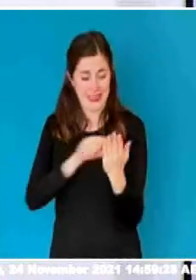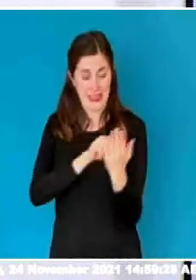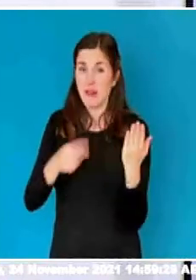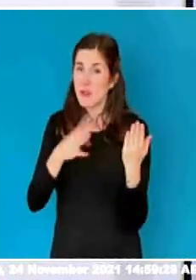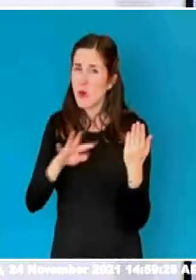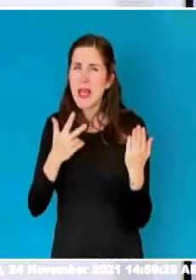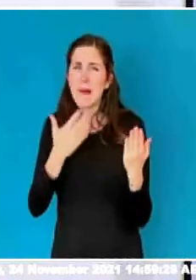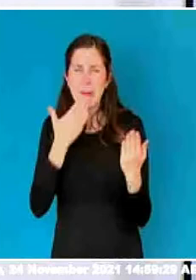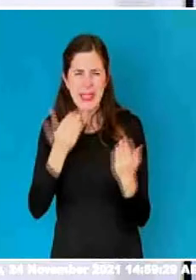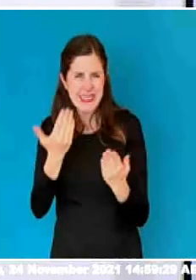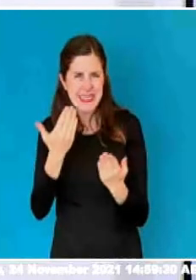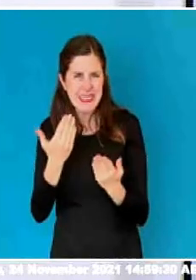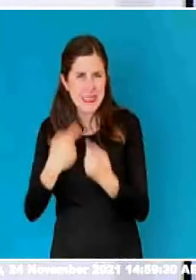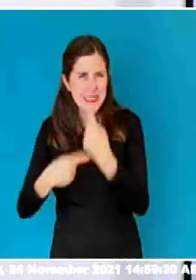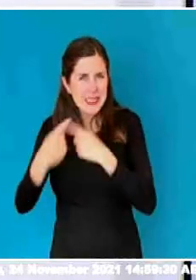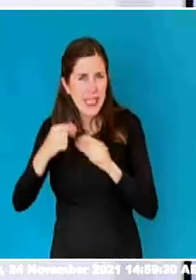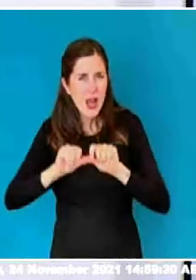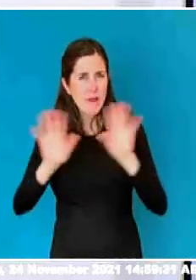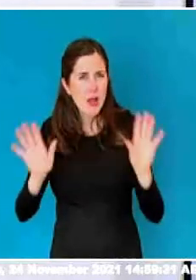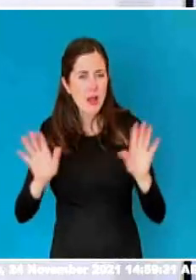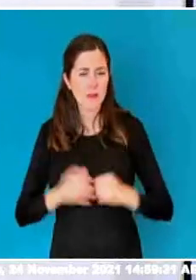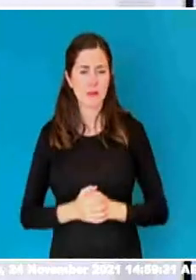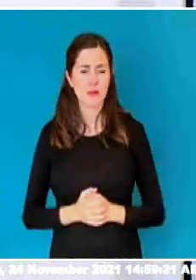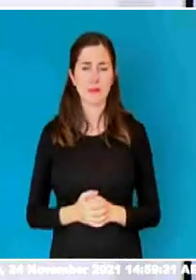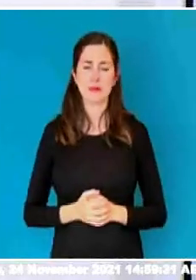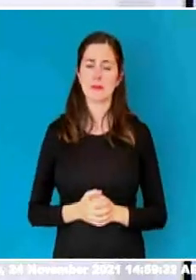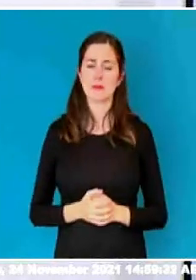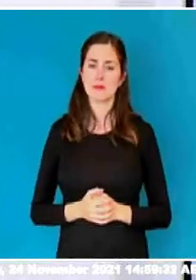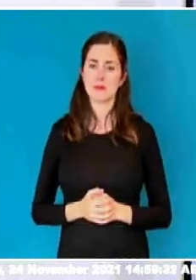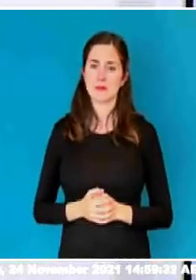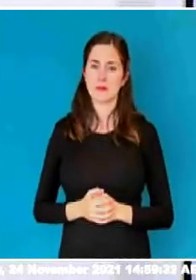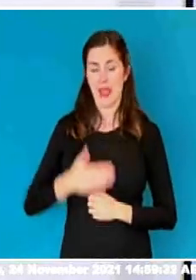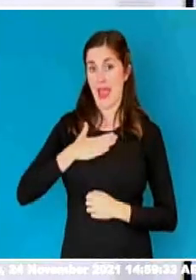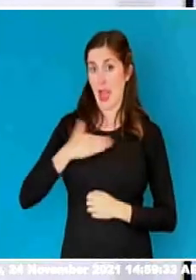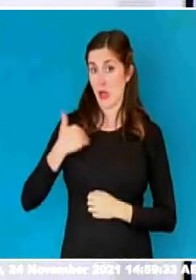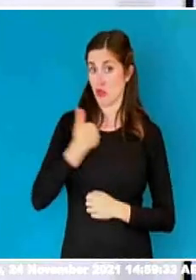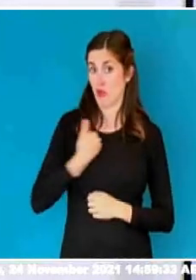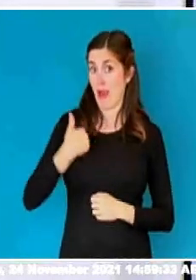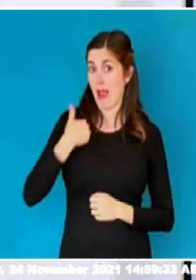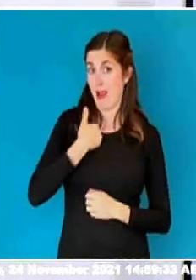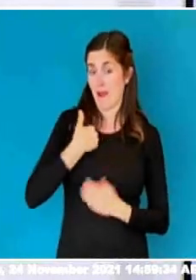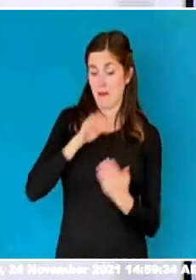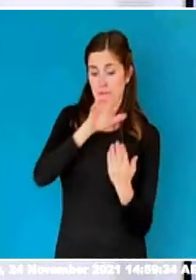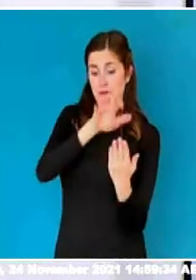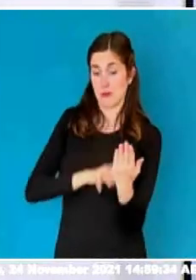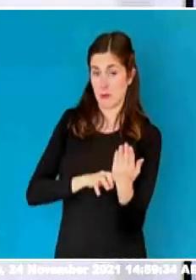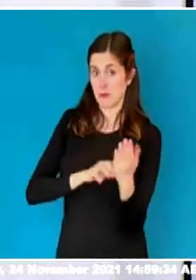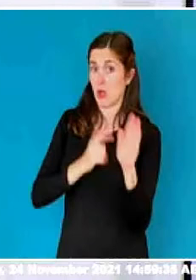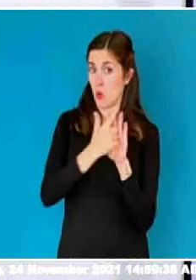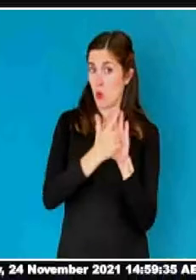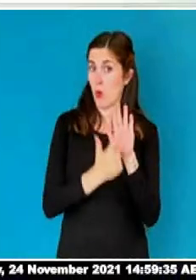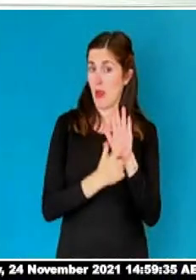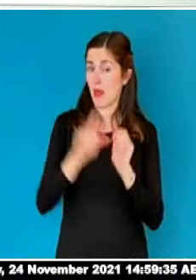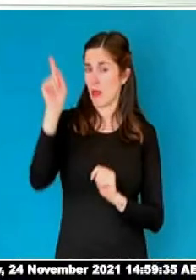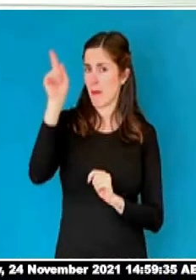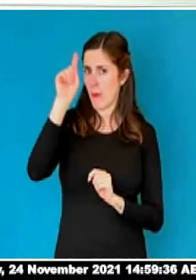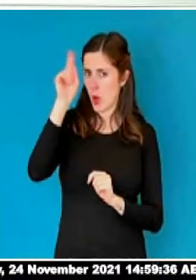So the draft model code that we are currently developing takes a